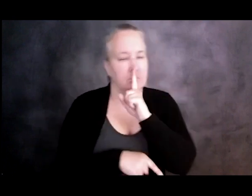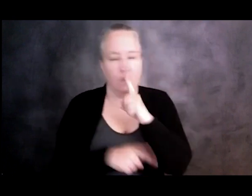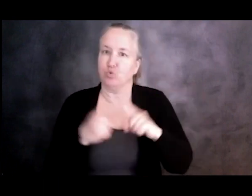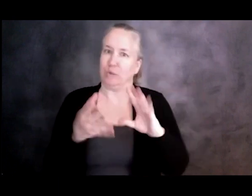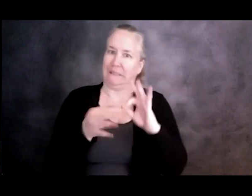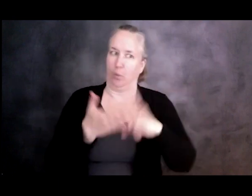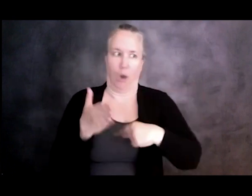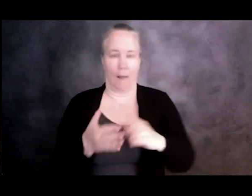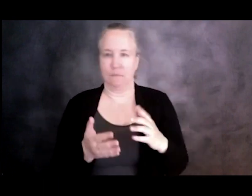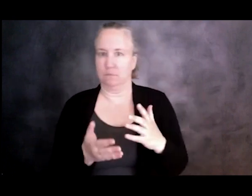Because I feel like this is our dilemma.